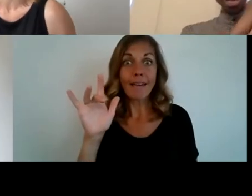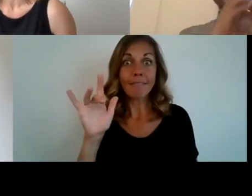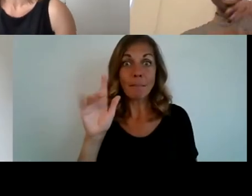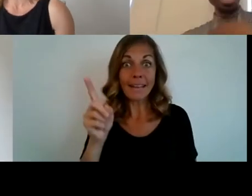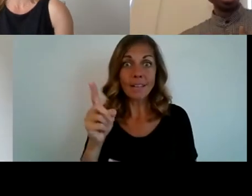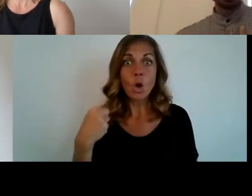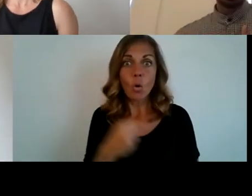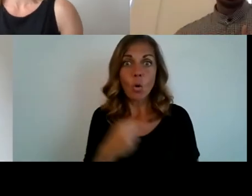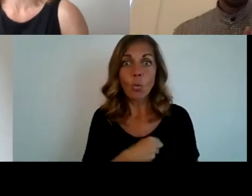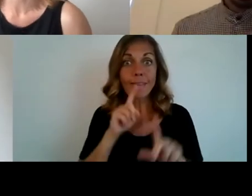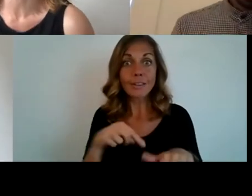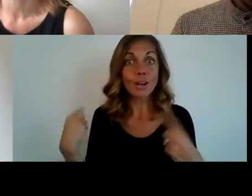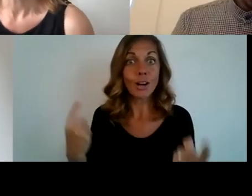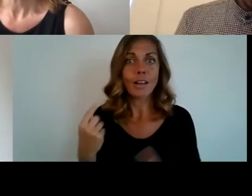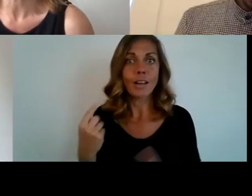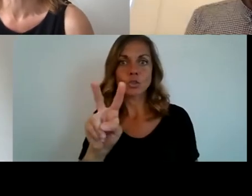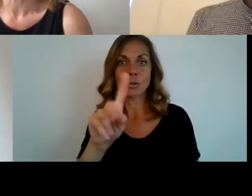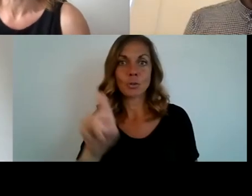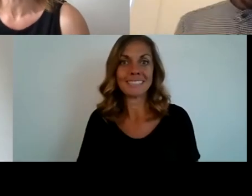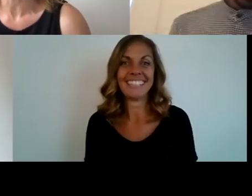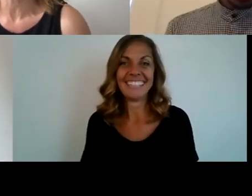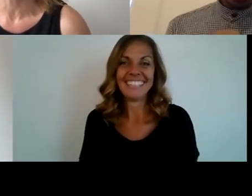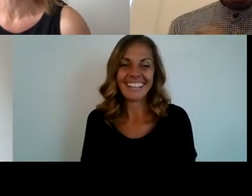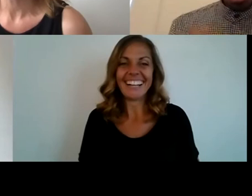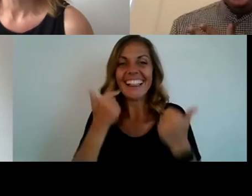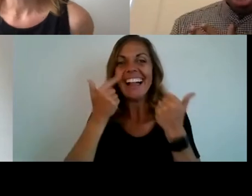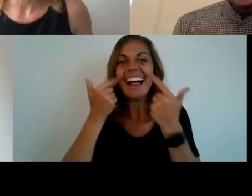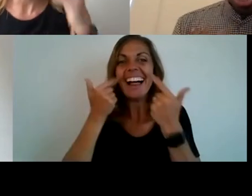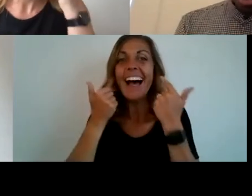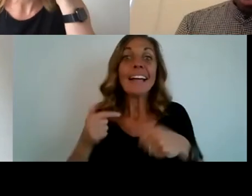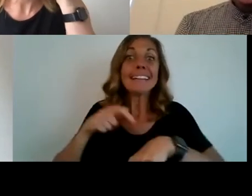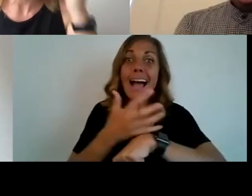So, we're almost out of time. So, what I want